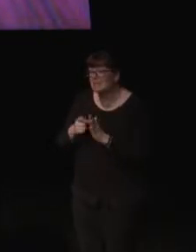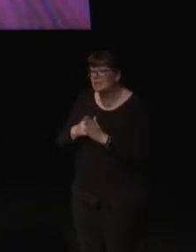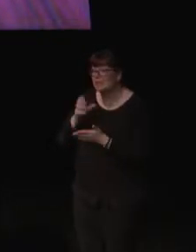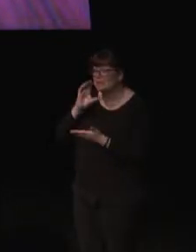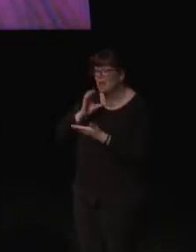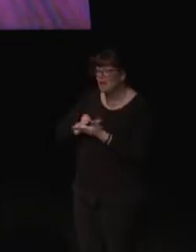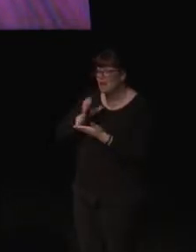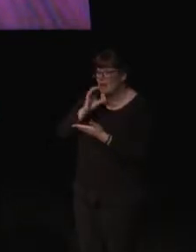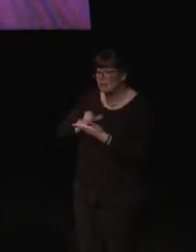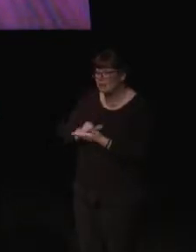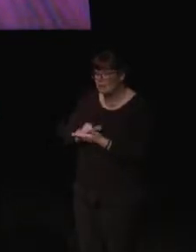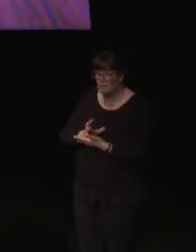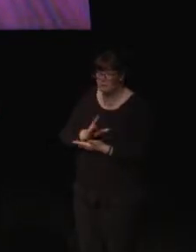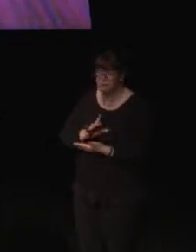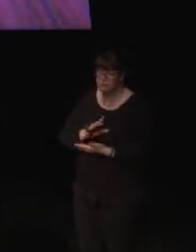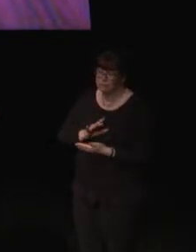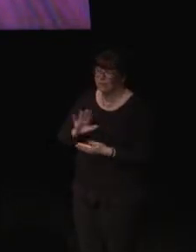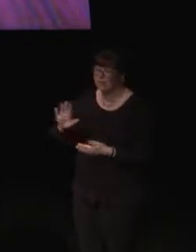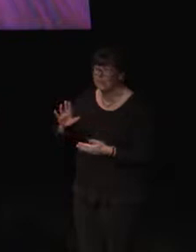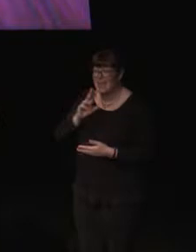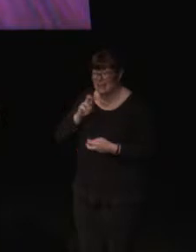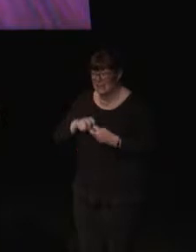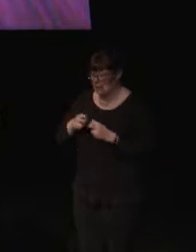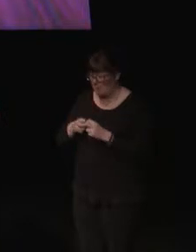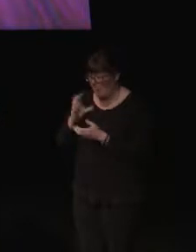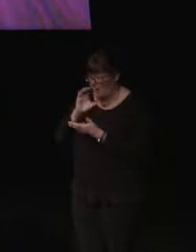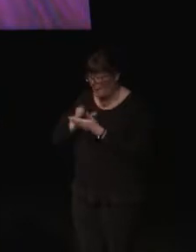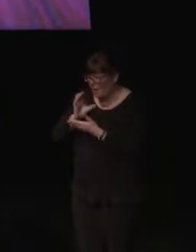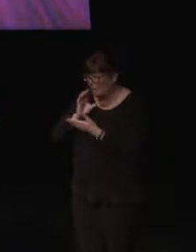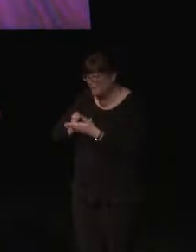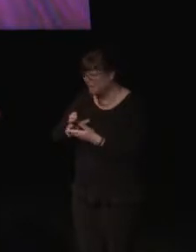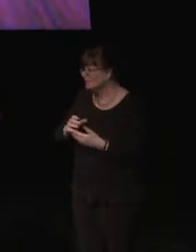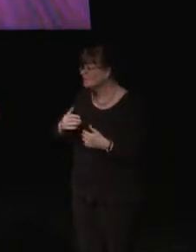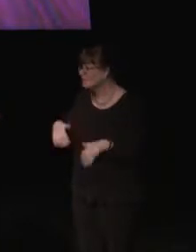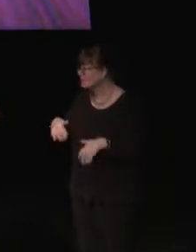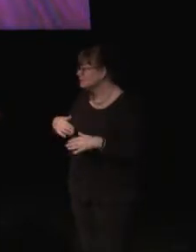The trouble about iconography is that it's important to have diverse icons